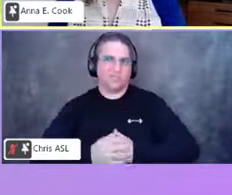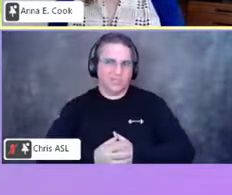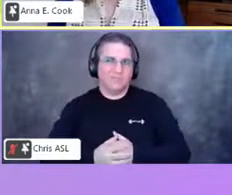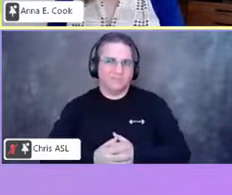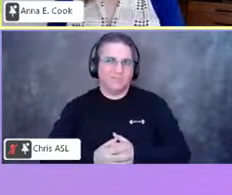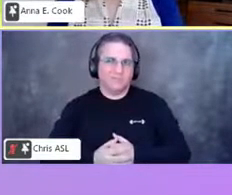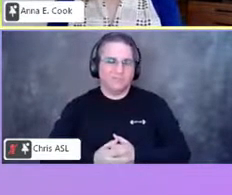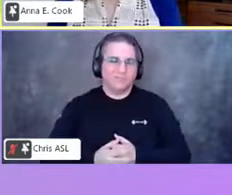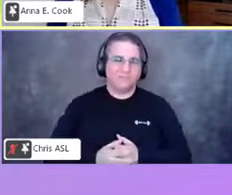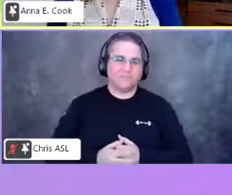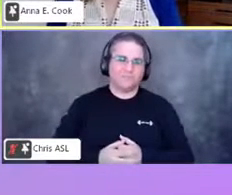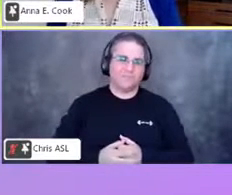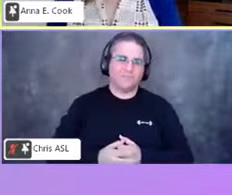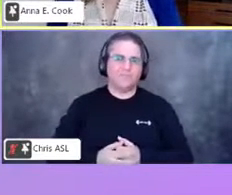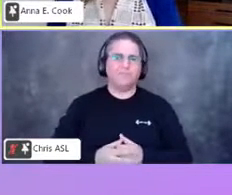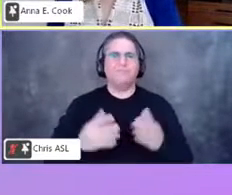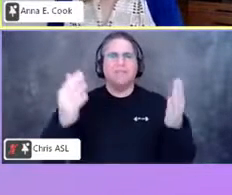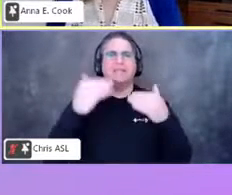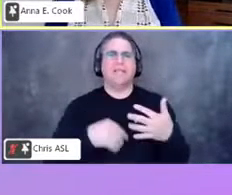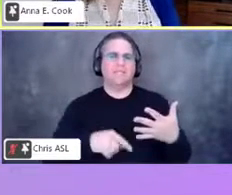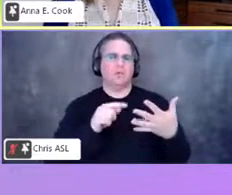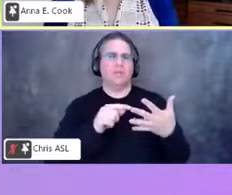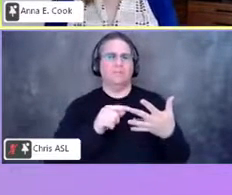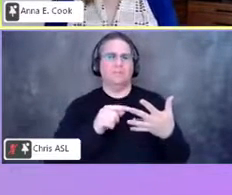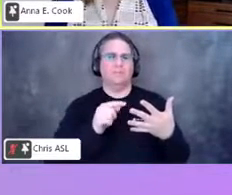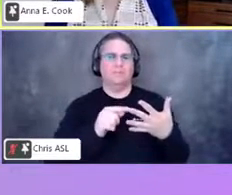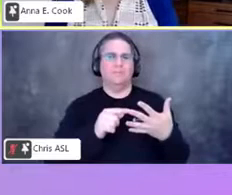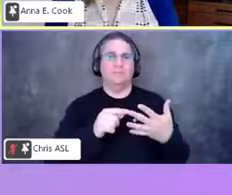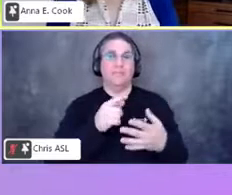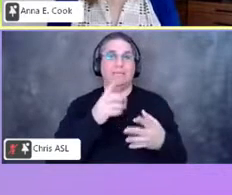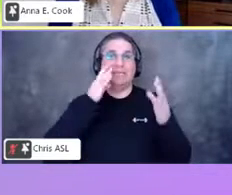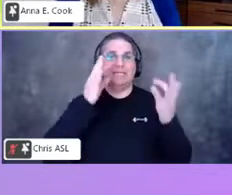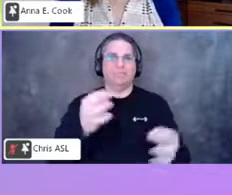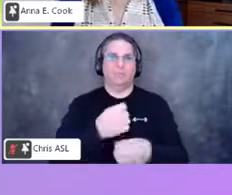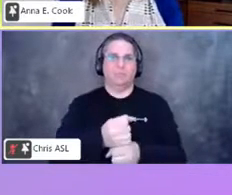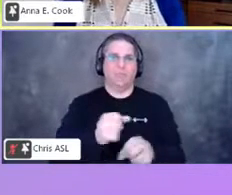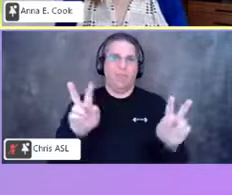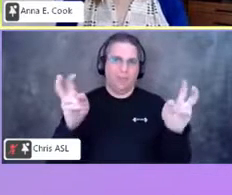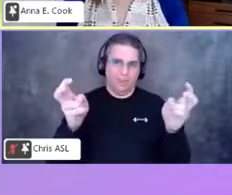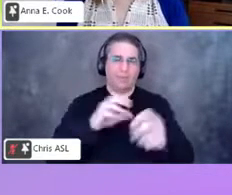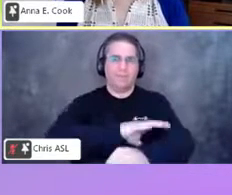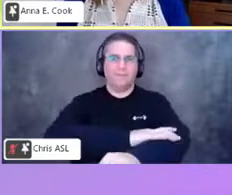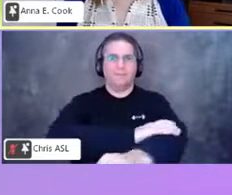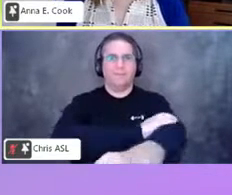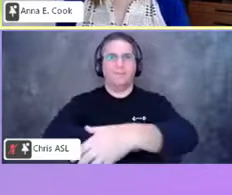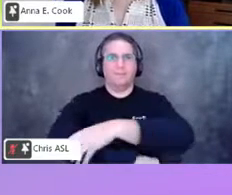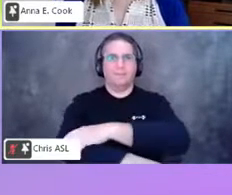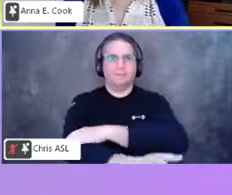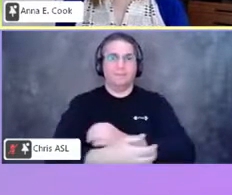our next cognitive area is decision making now people have very different sets of considerations